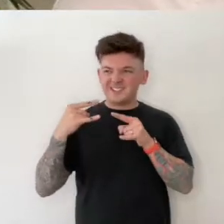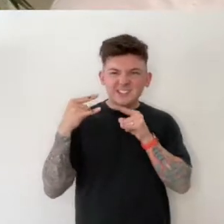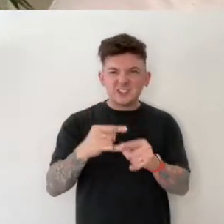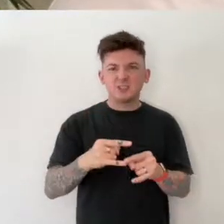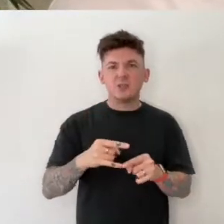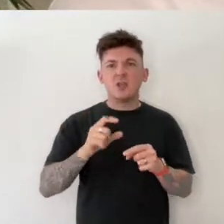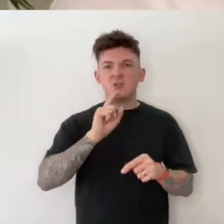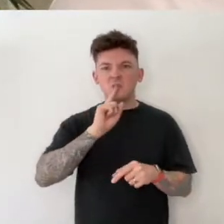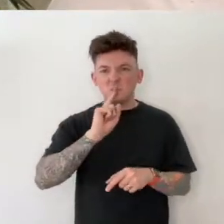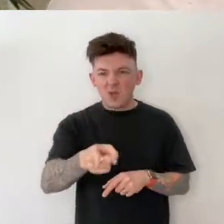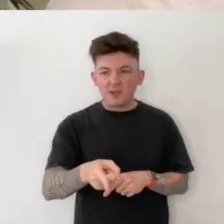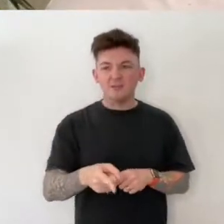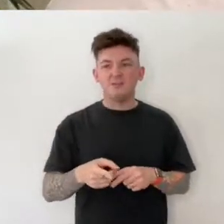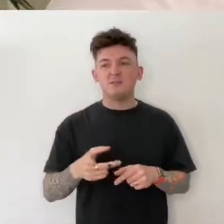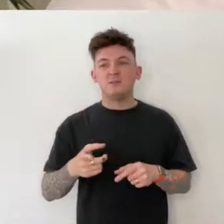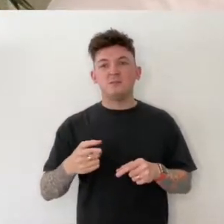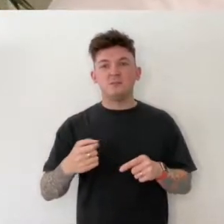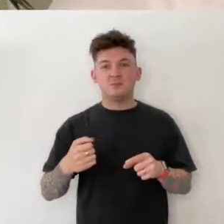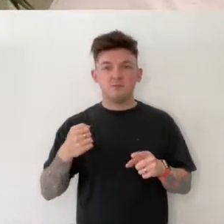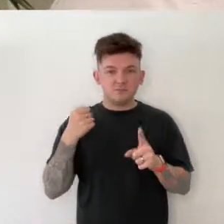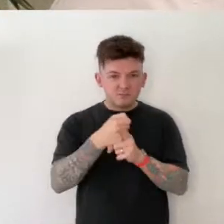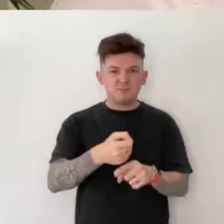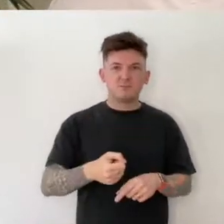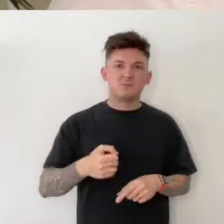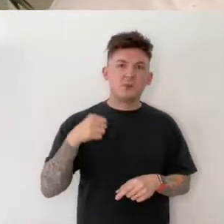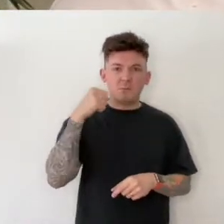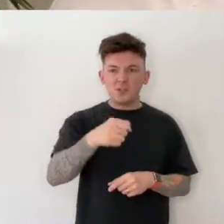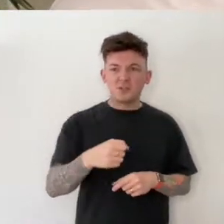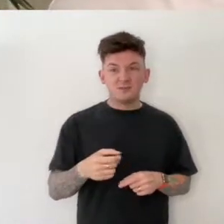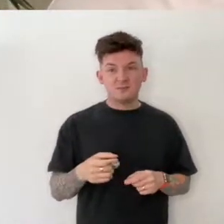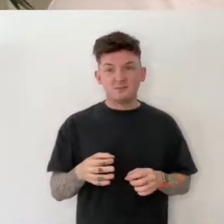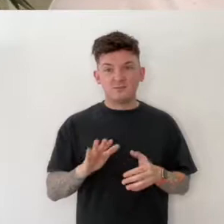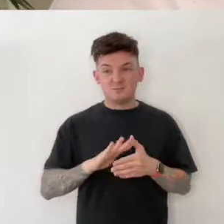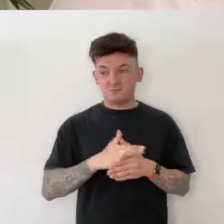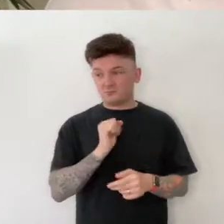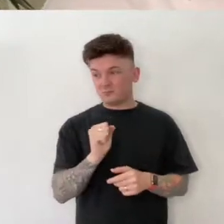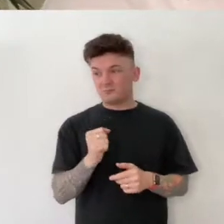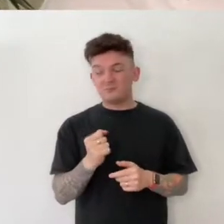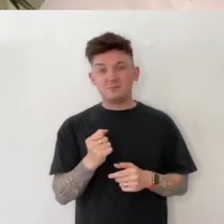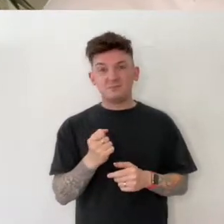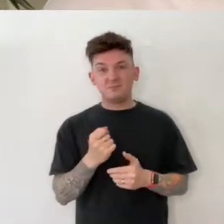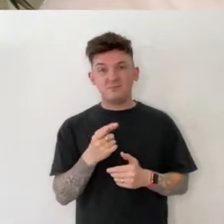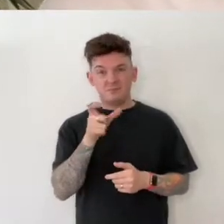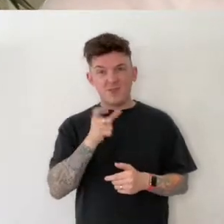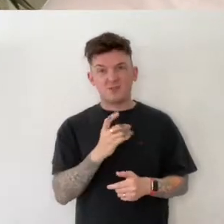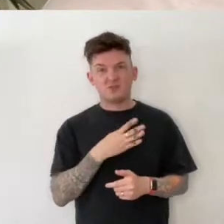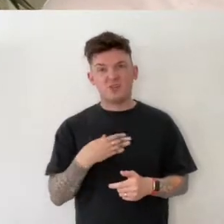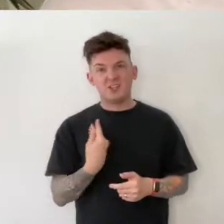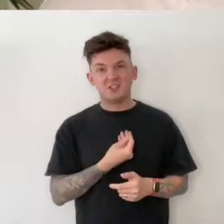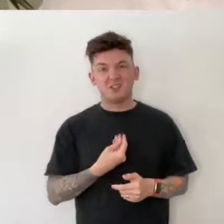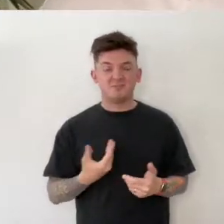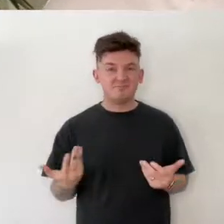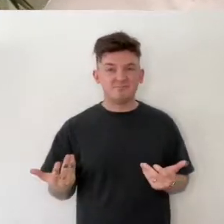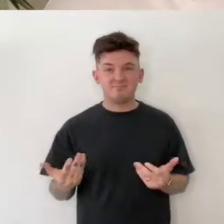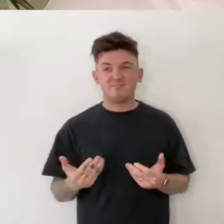at and they were they were punched just for having the temerity of going out and no makeup